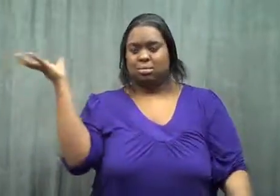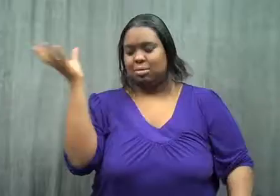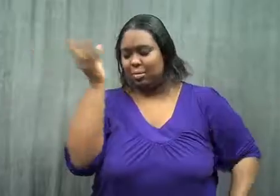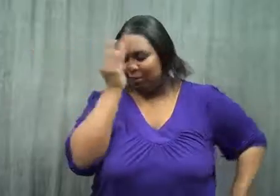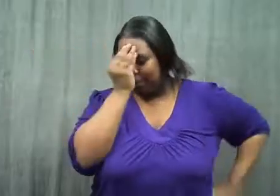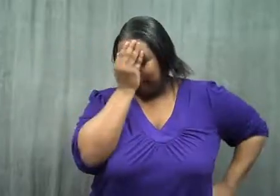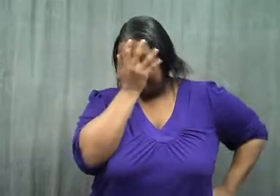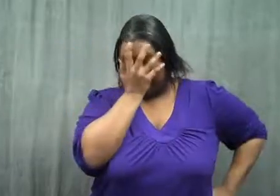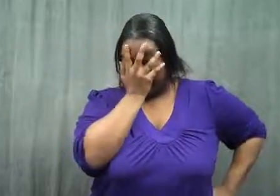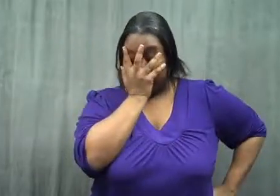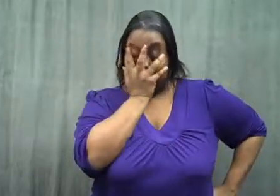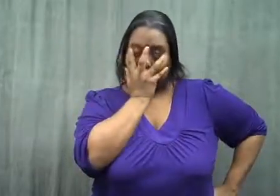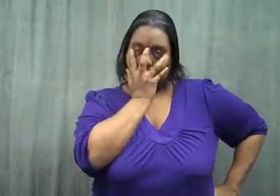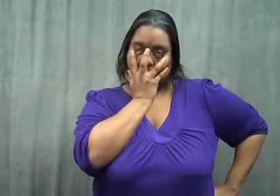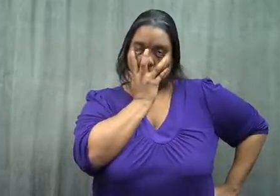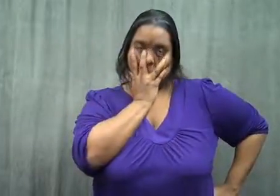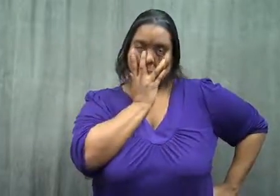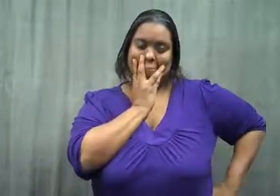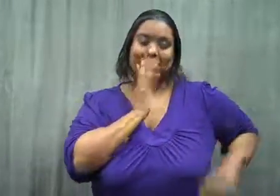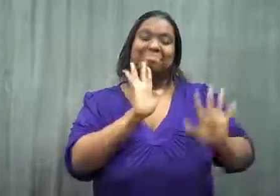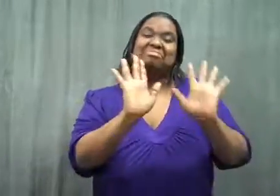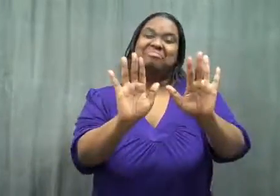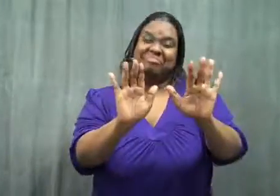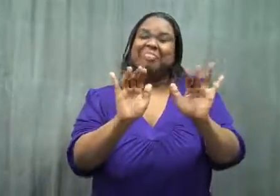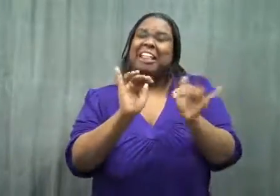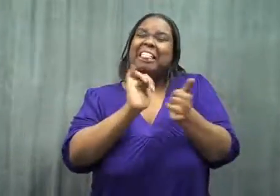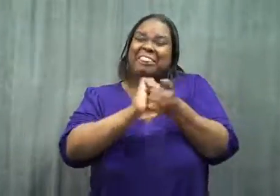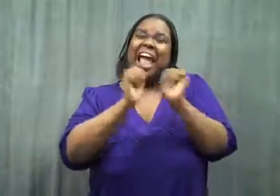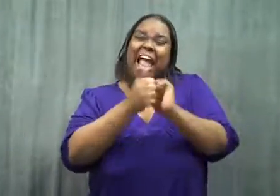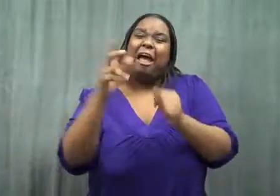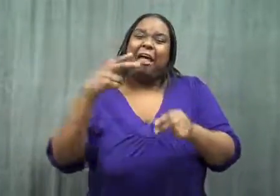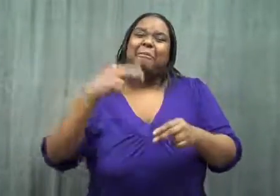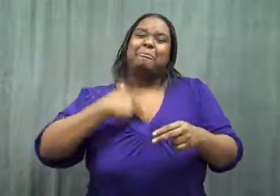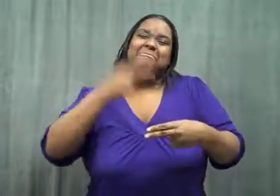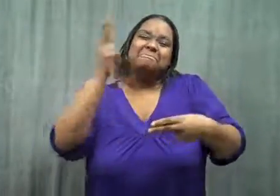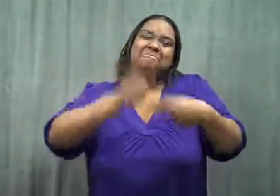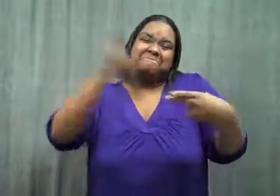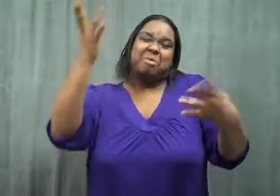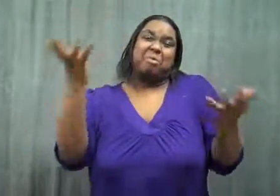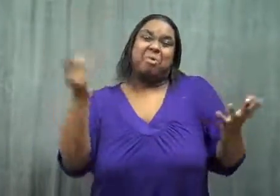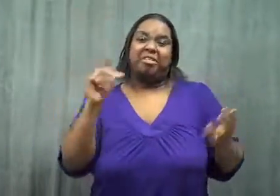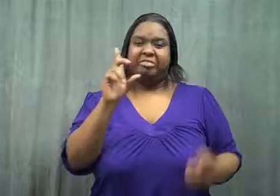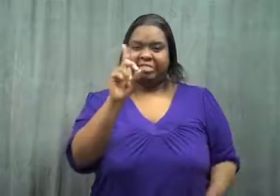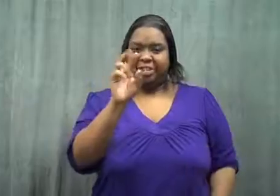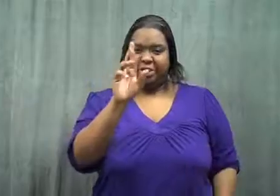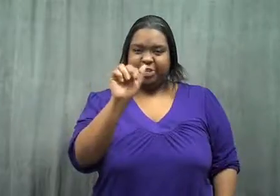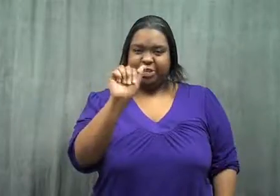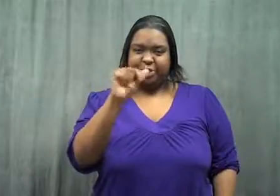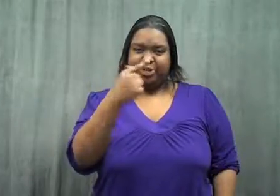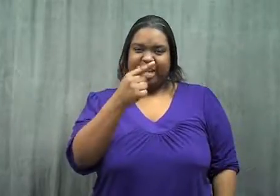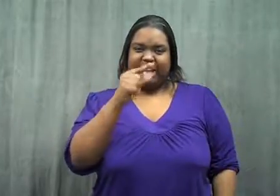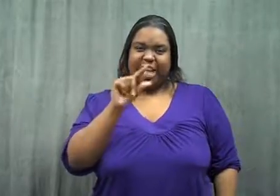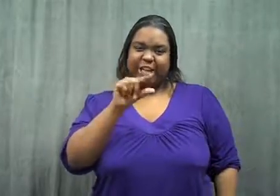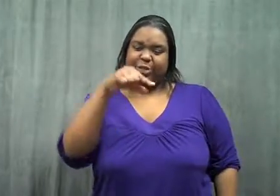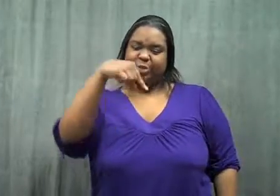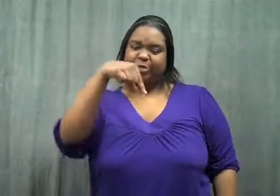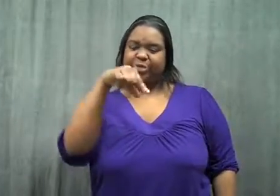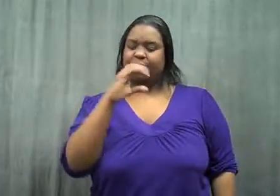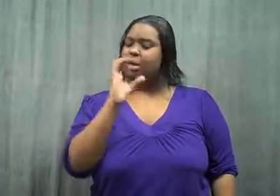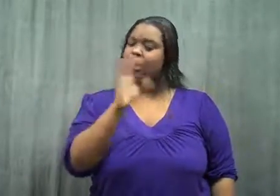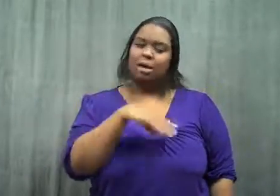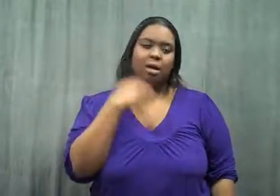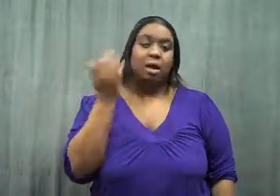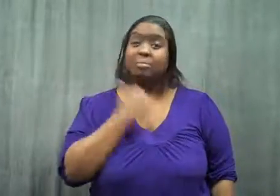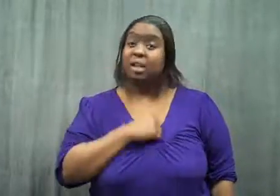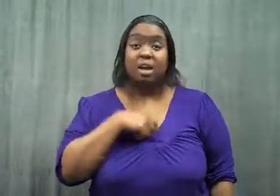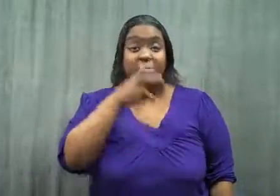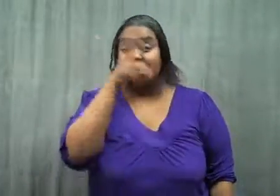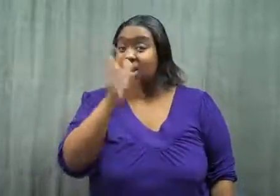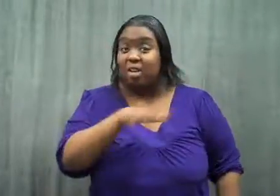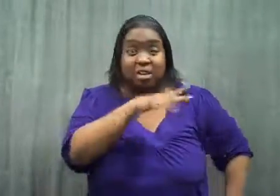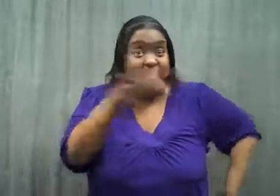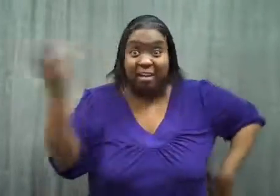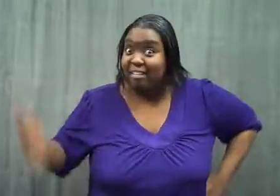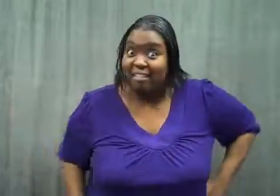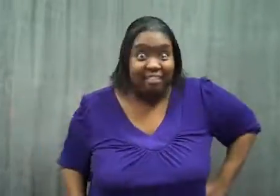That's how I got the nickname, "Drag Qu.." Sorry I can't spell!